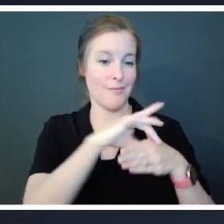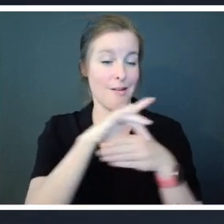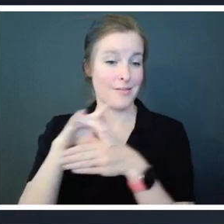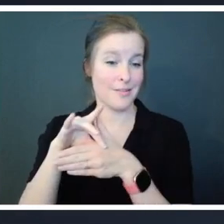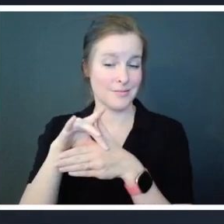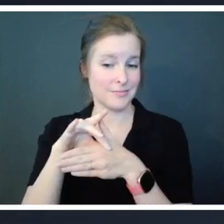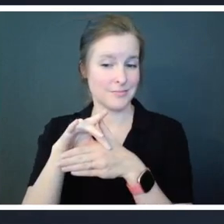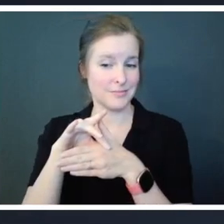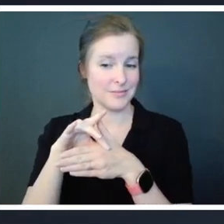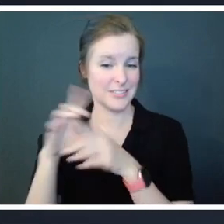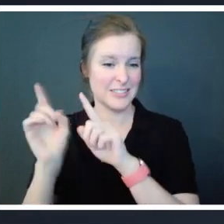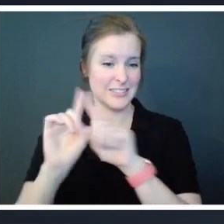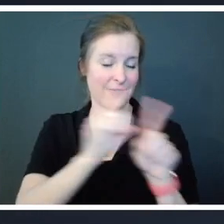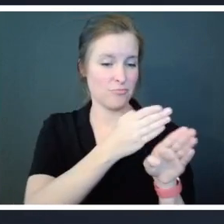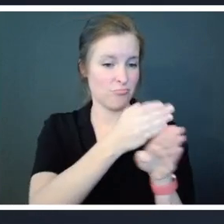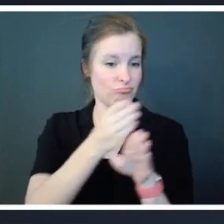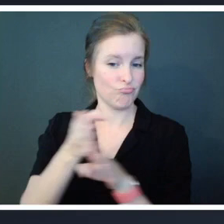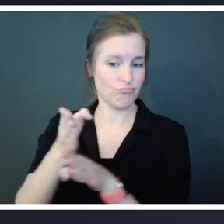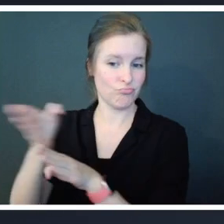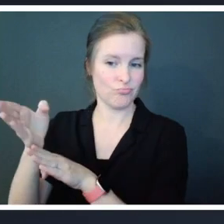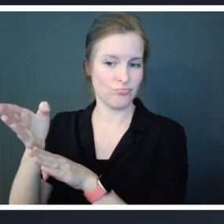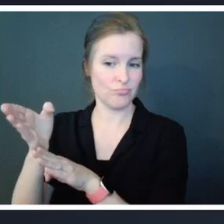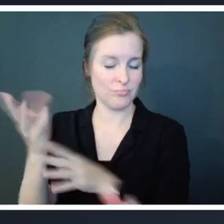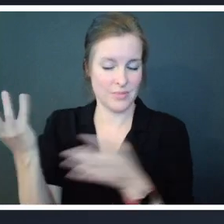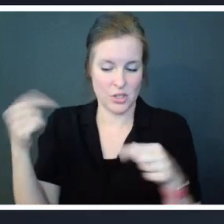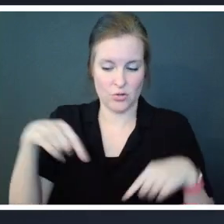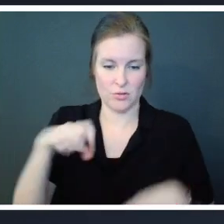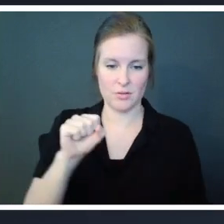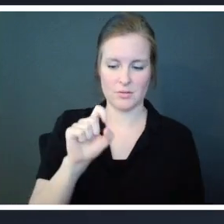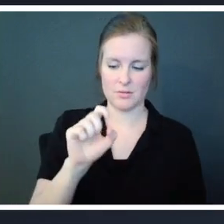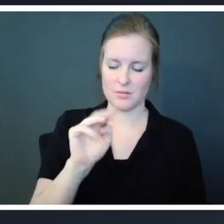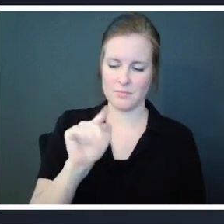all -- I think at the Smithsonian, where we have units of museums that focus on different areas,